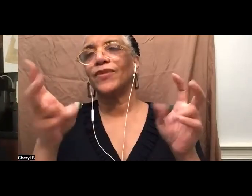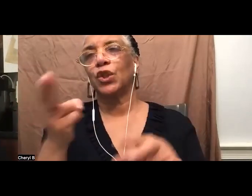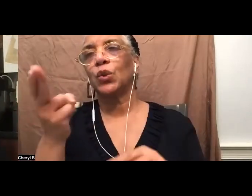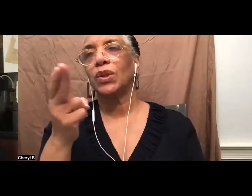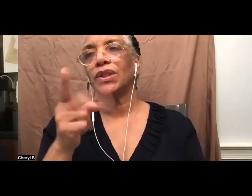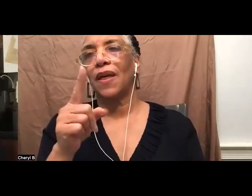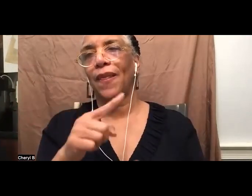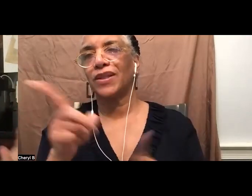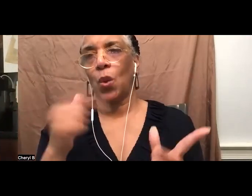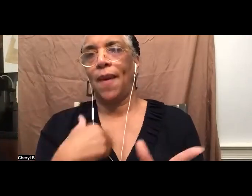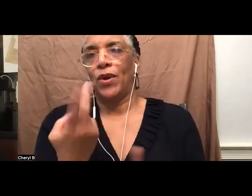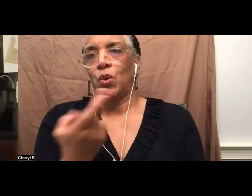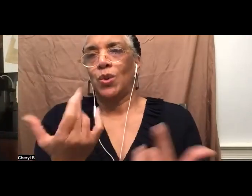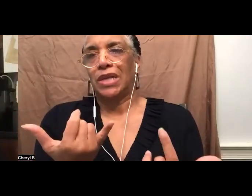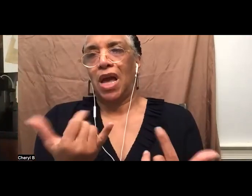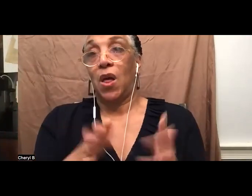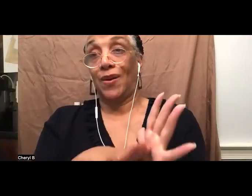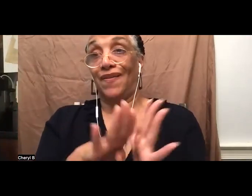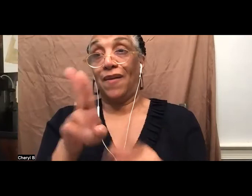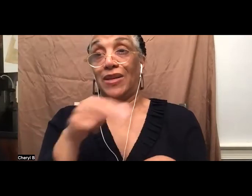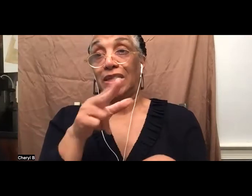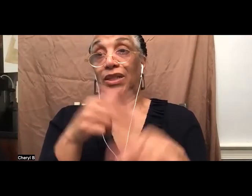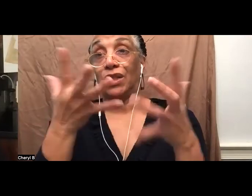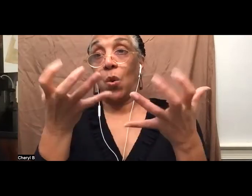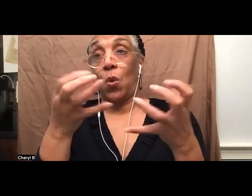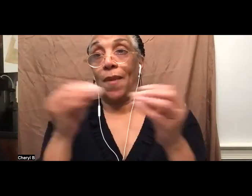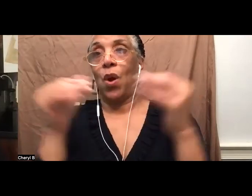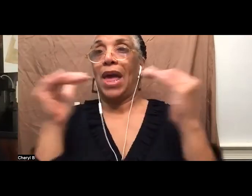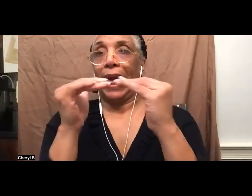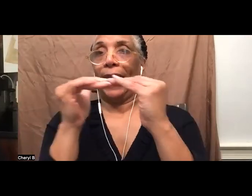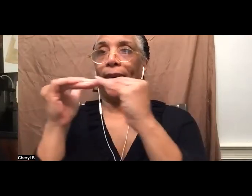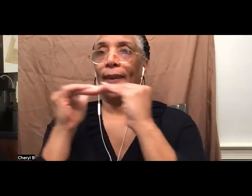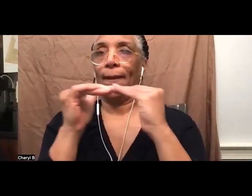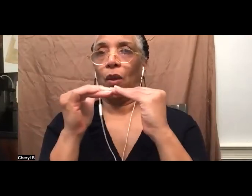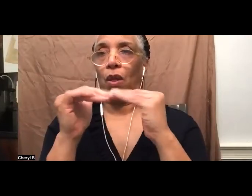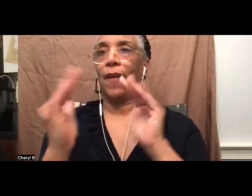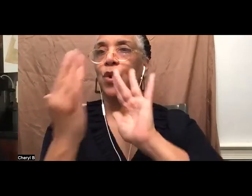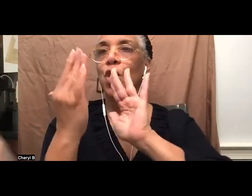Developing nations tend to want a more equitable approach to the climate crisis. They want the